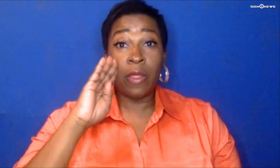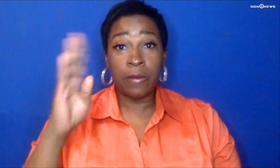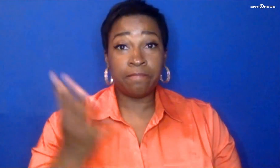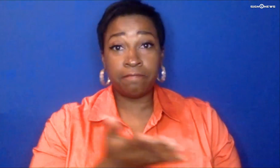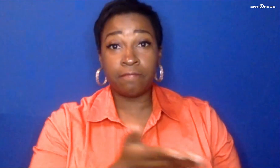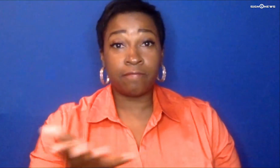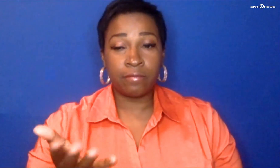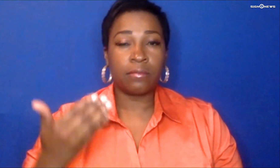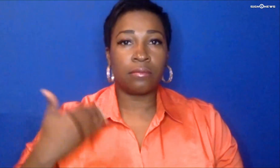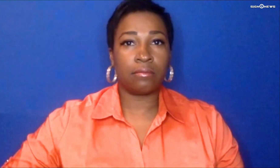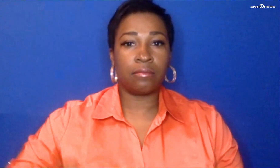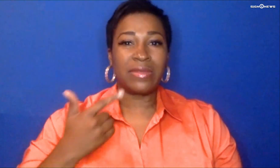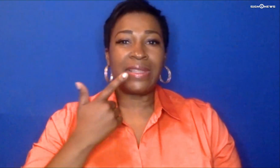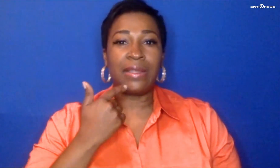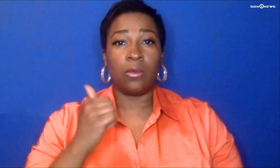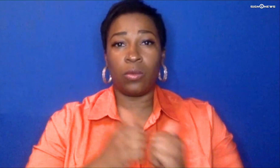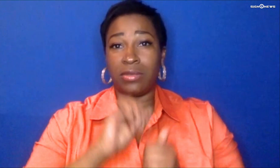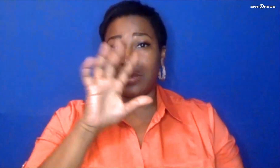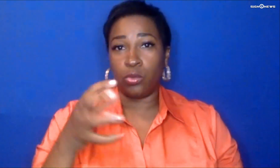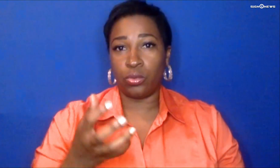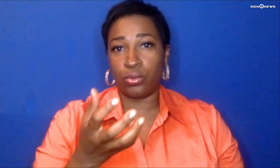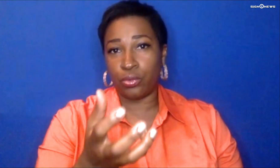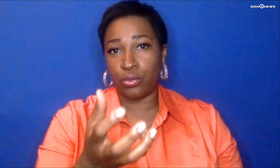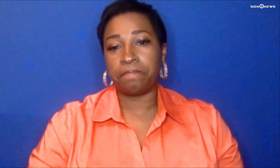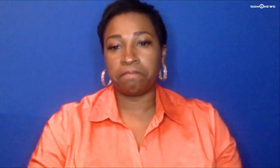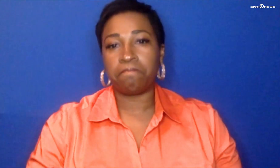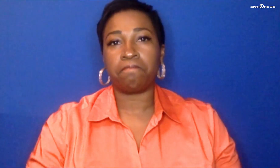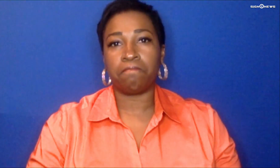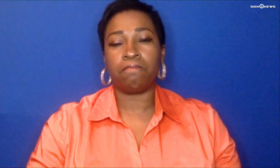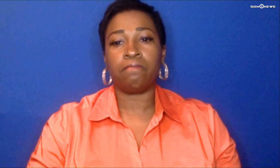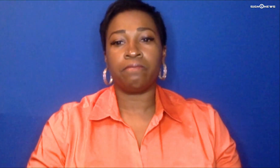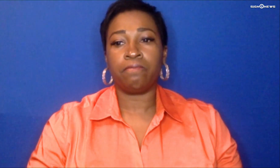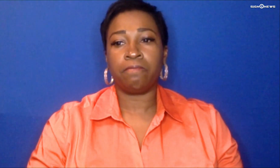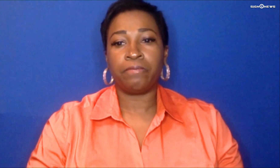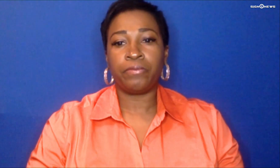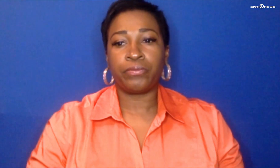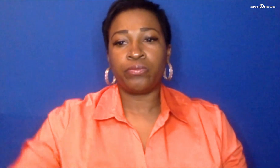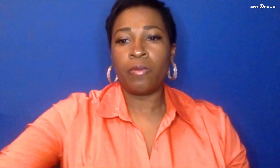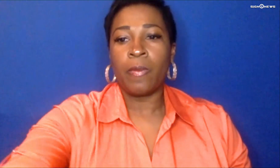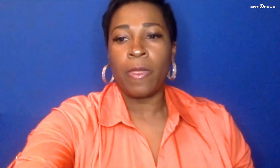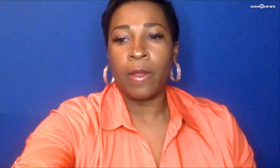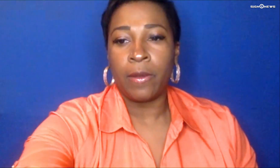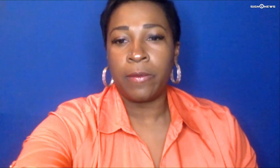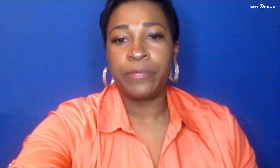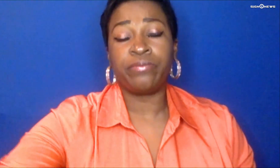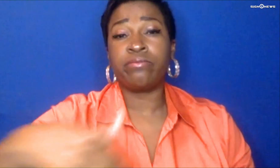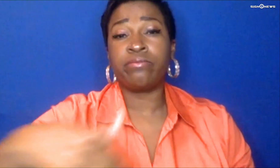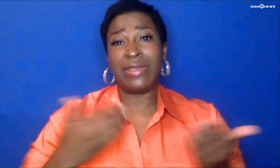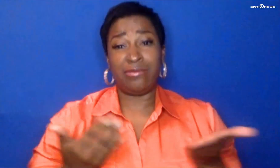Hello everyone. I'm Candace Jones with Sign1News.